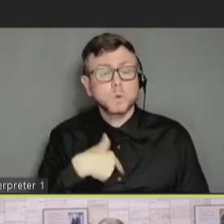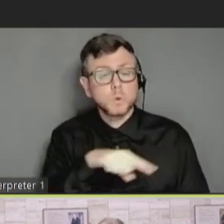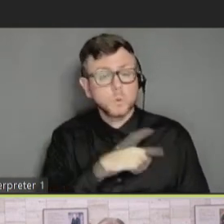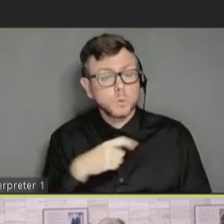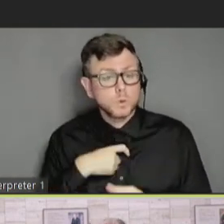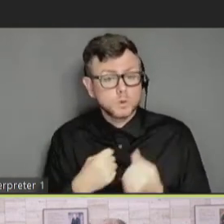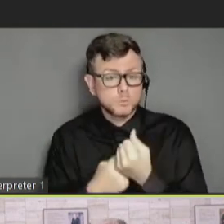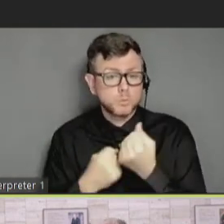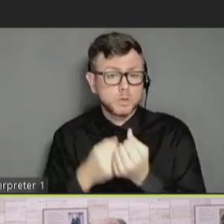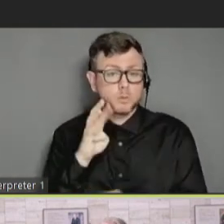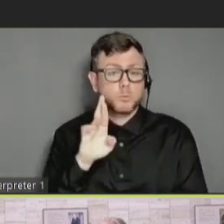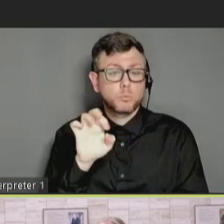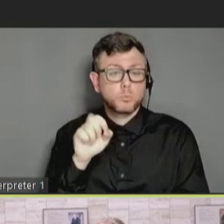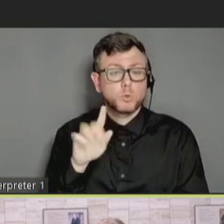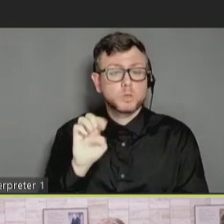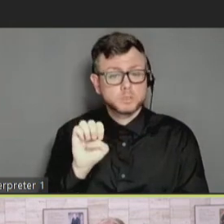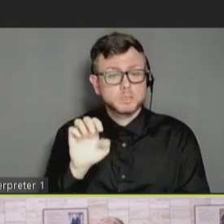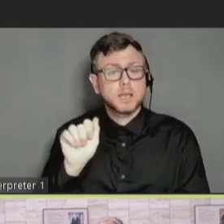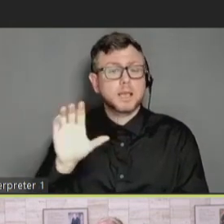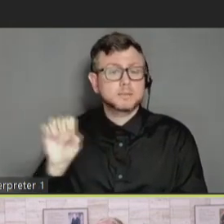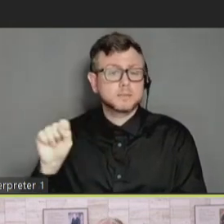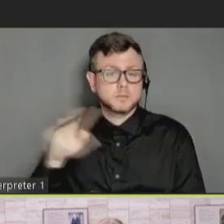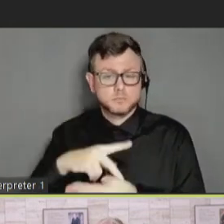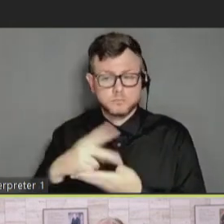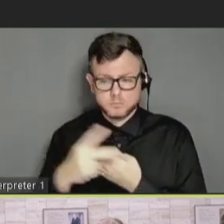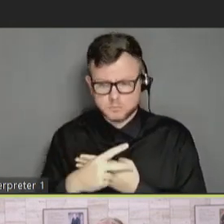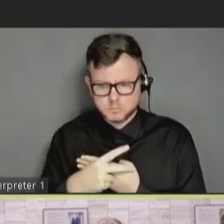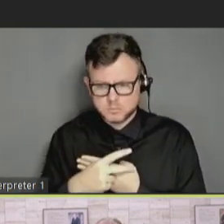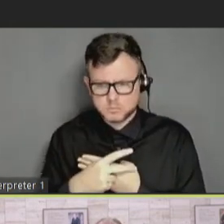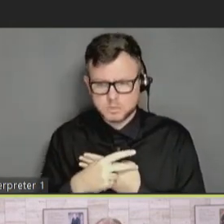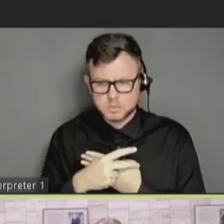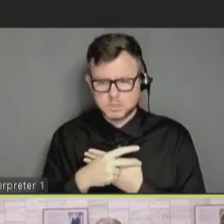the Bridge Access Program. The codes are out there. We're super excited to see that rollout.